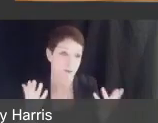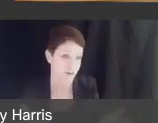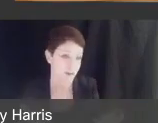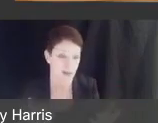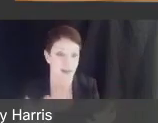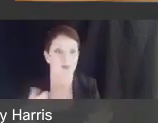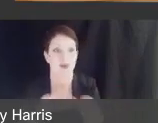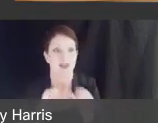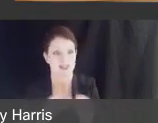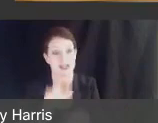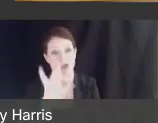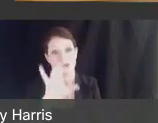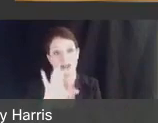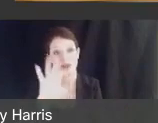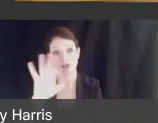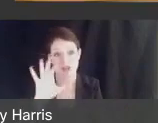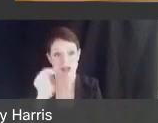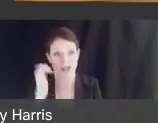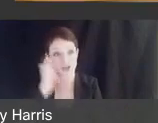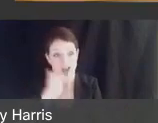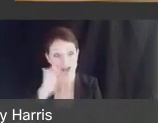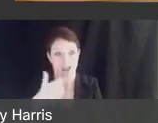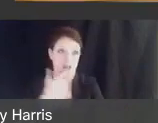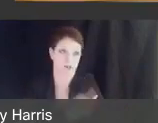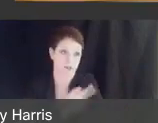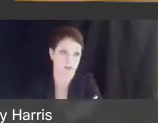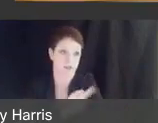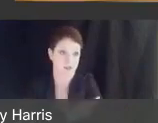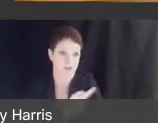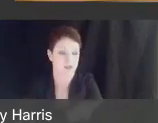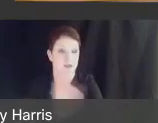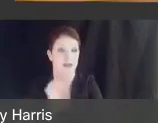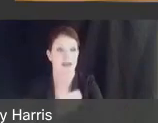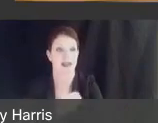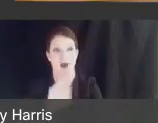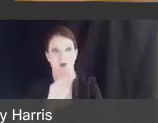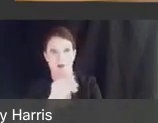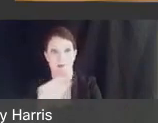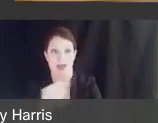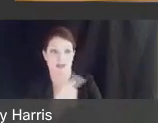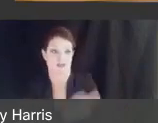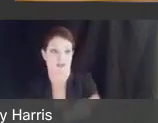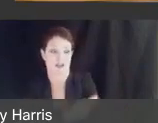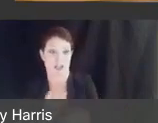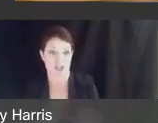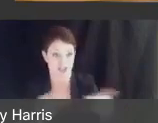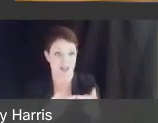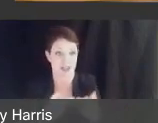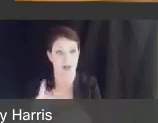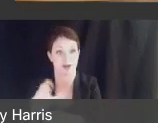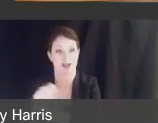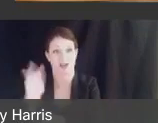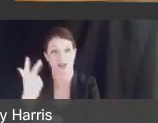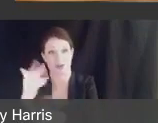800 or 900 doses a day at our mass vaccination site and we only get another 3,000 doses next week,